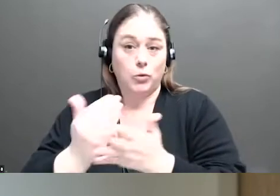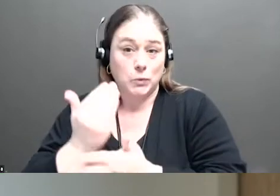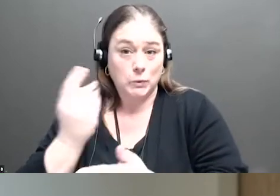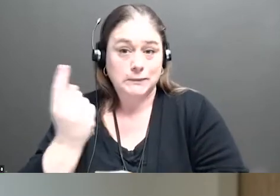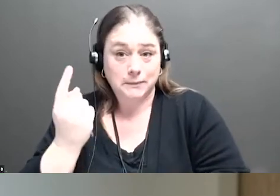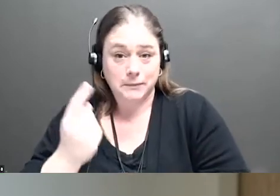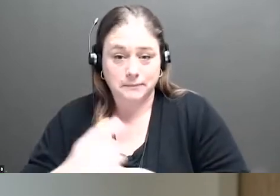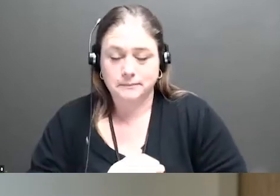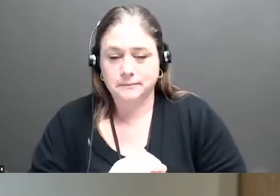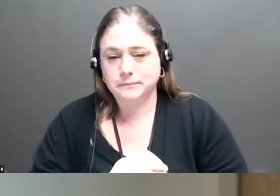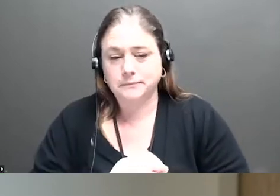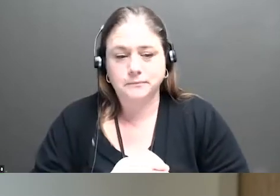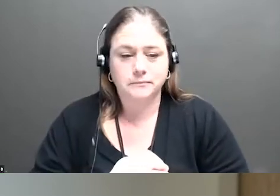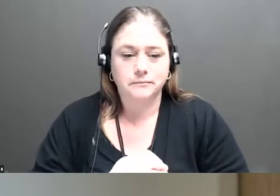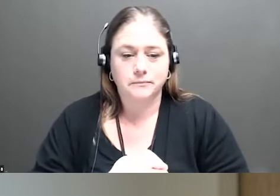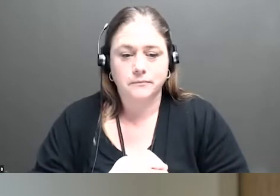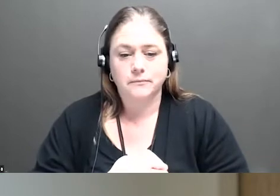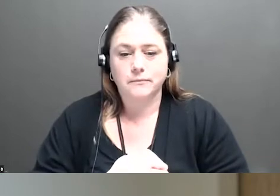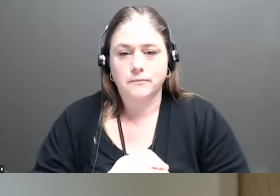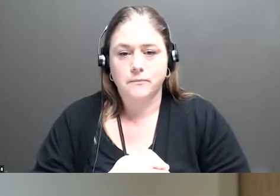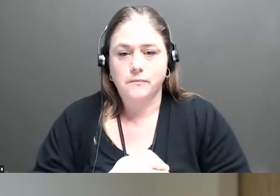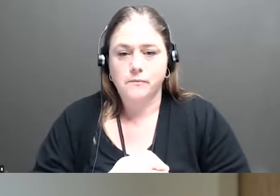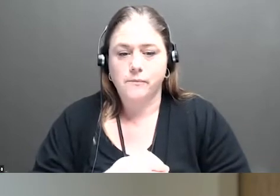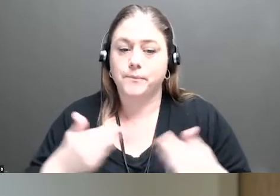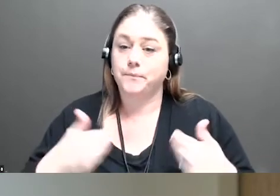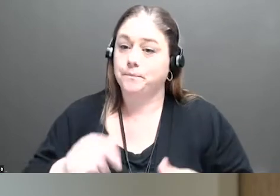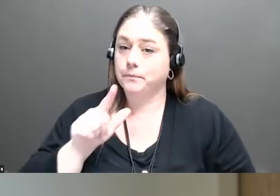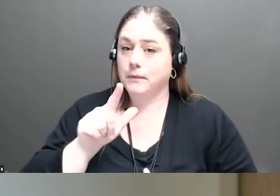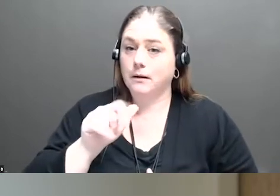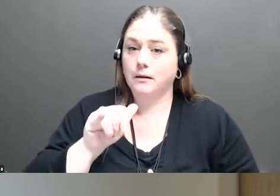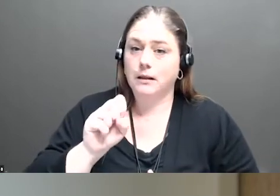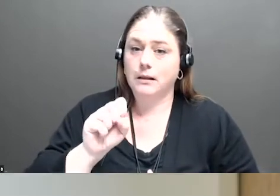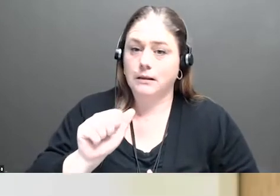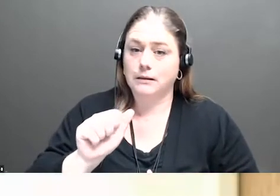board room at Microsoft Headquarters, Toronto. Hi, I'm Lisa Kelly and I'm a corporate trainer.